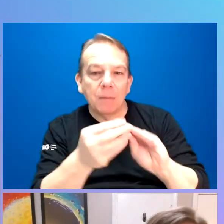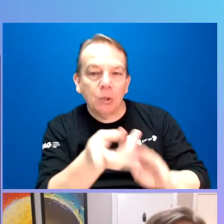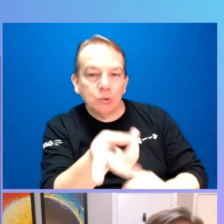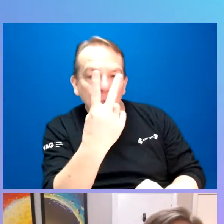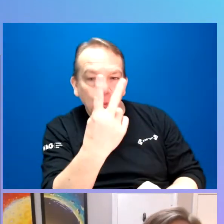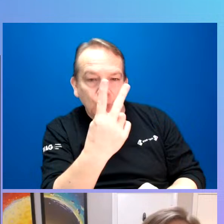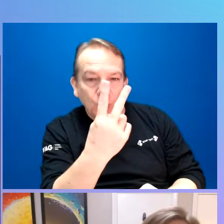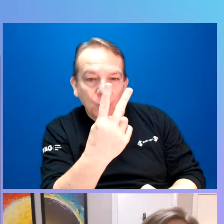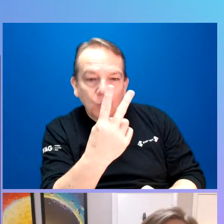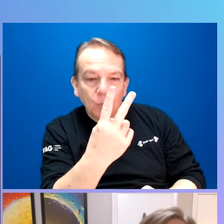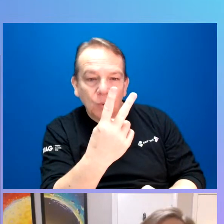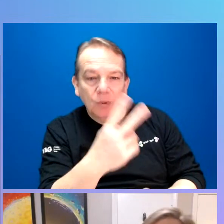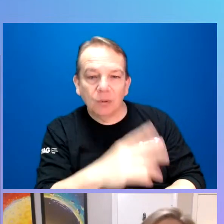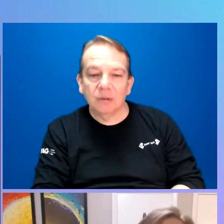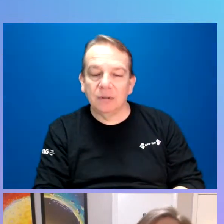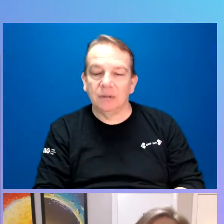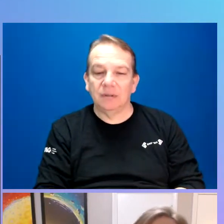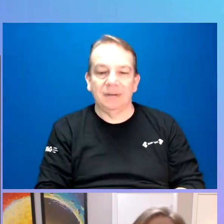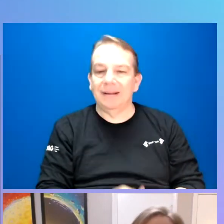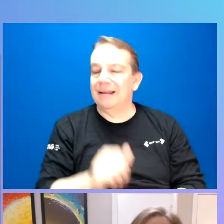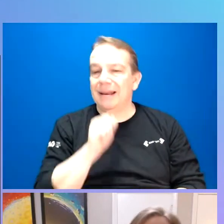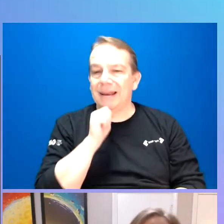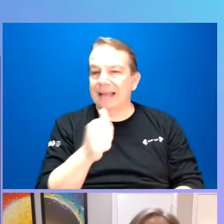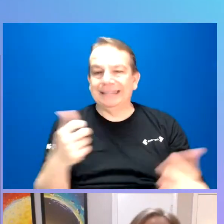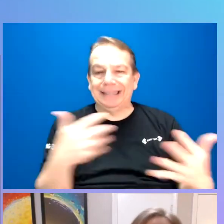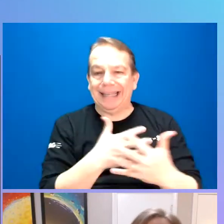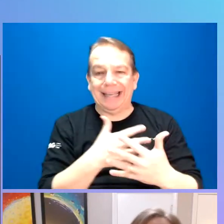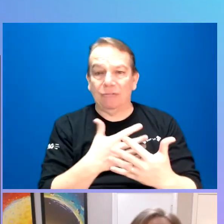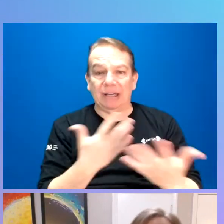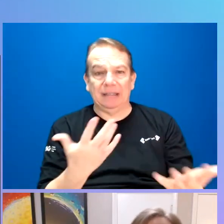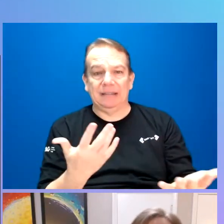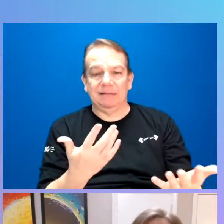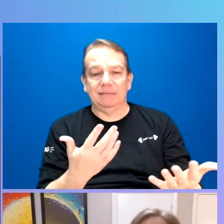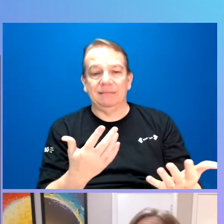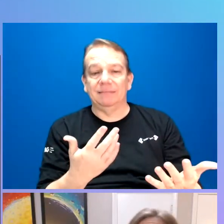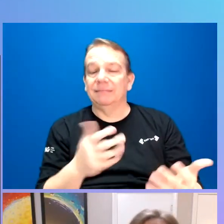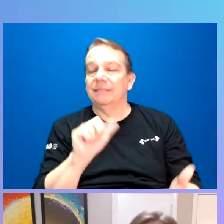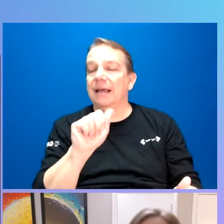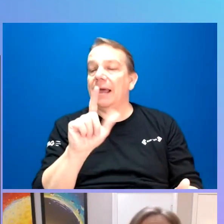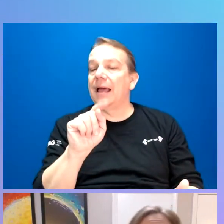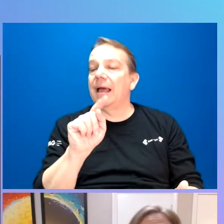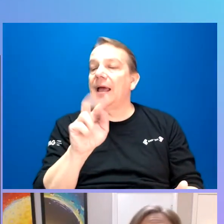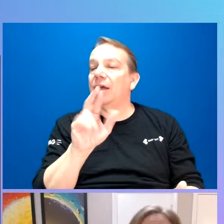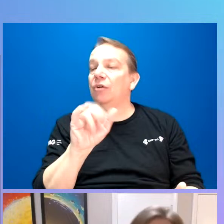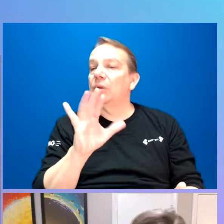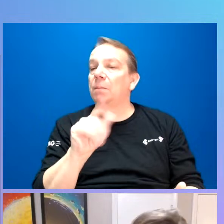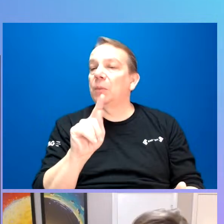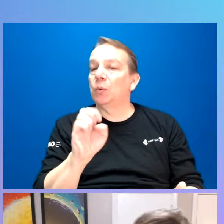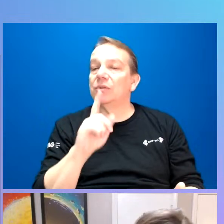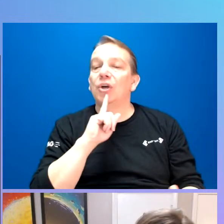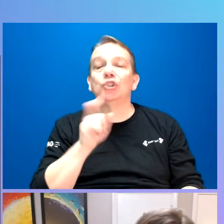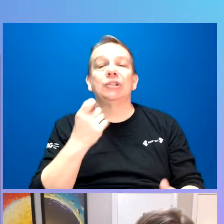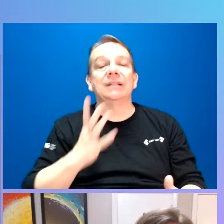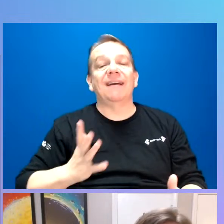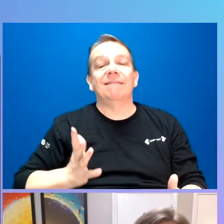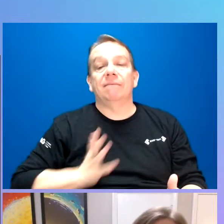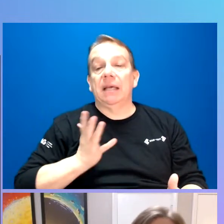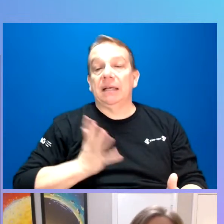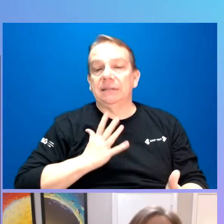a scary monster. Attributes are